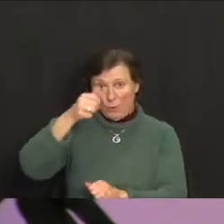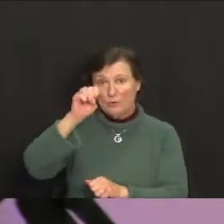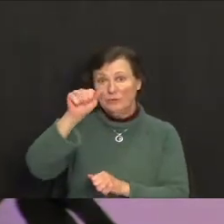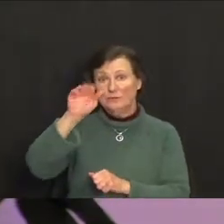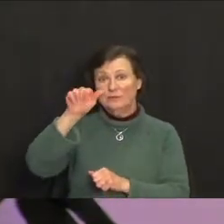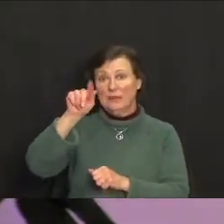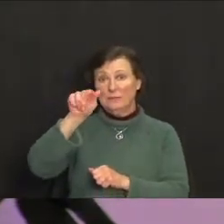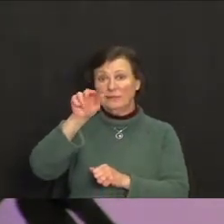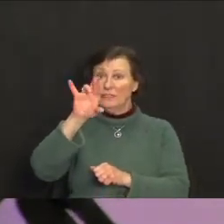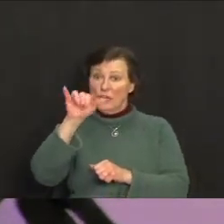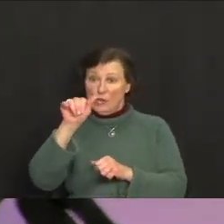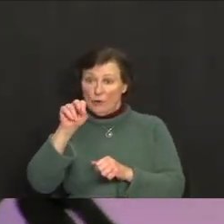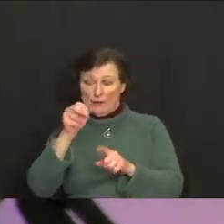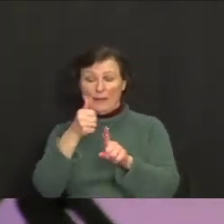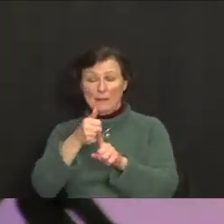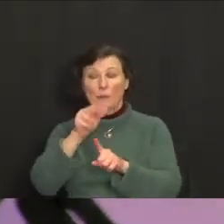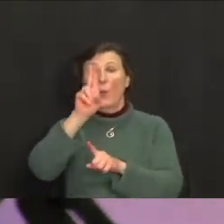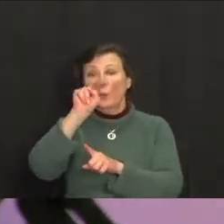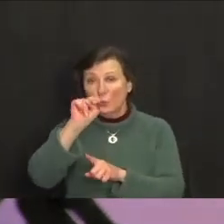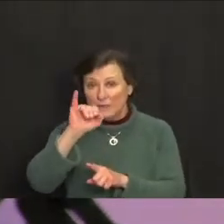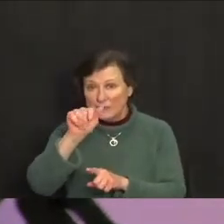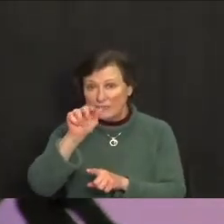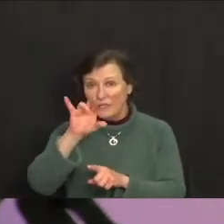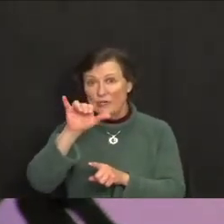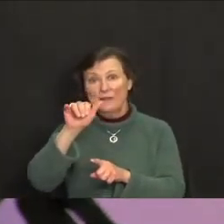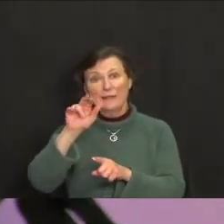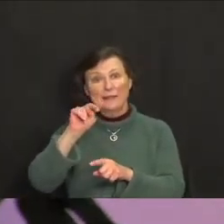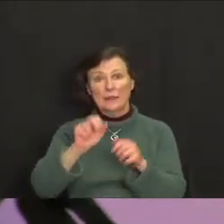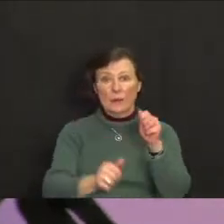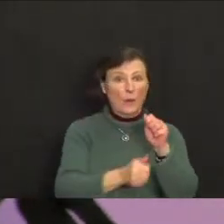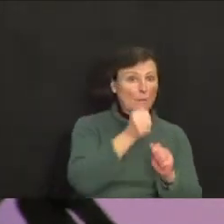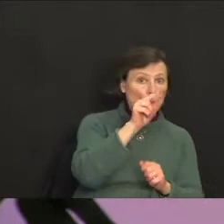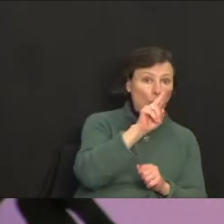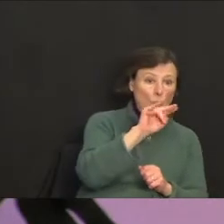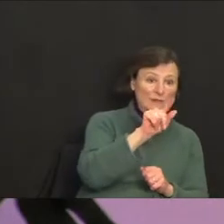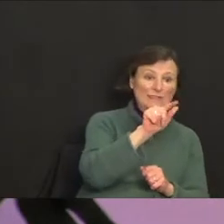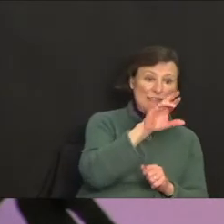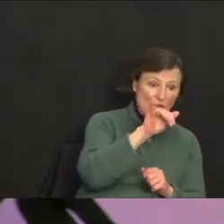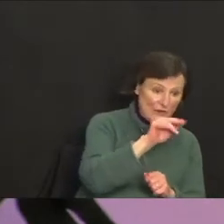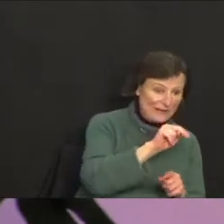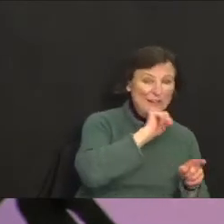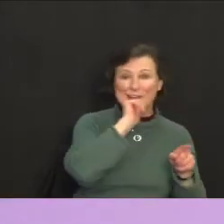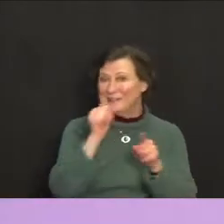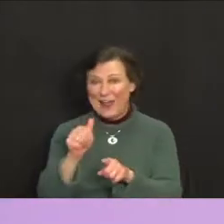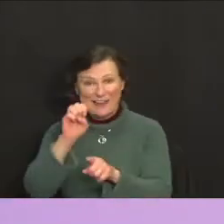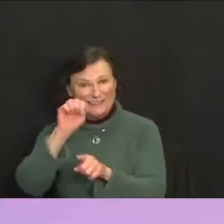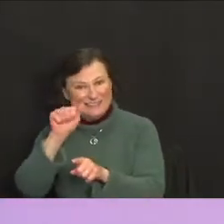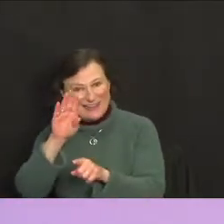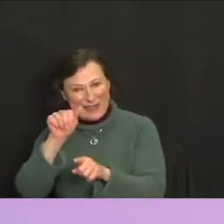Unitarians, the majority of Unitarians were not Sabbatarians, but they were getting uncomfortable.